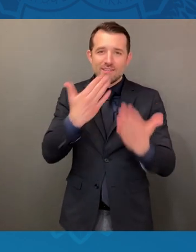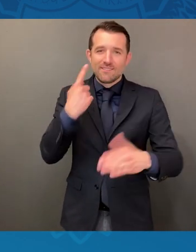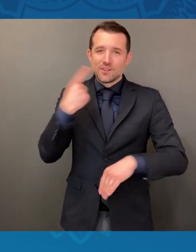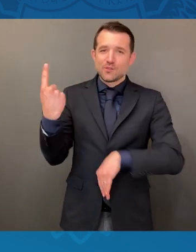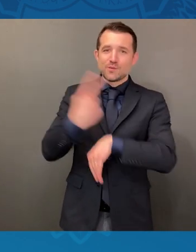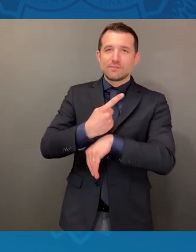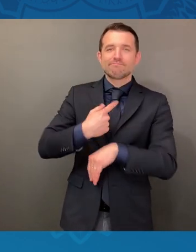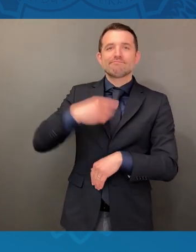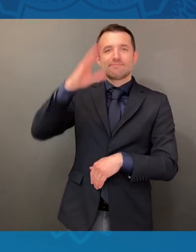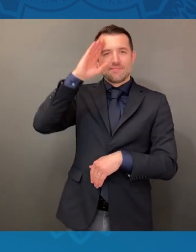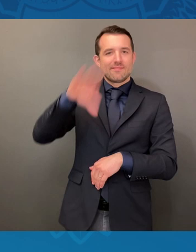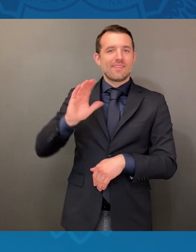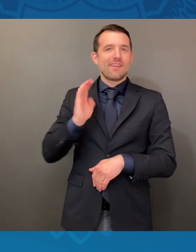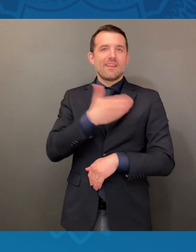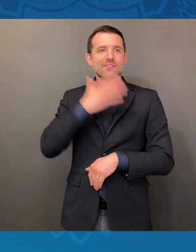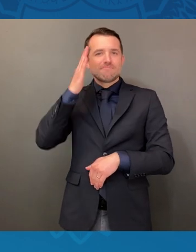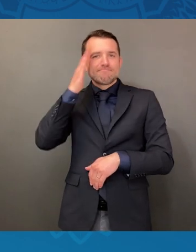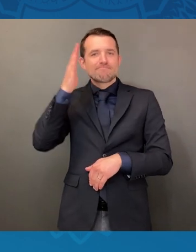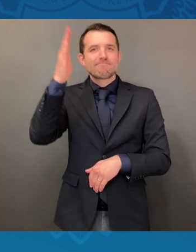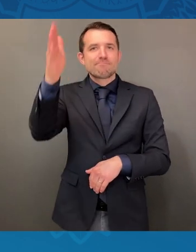when I see this incredible talent.